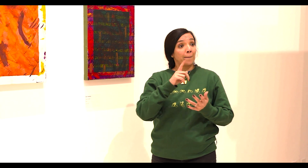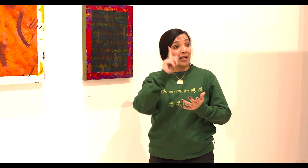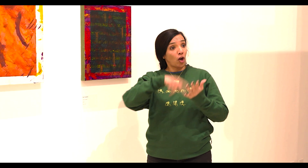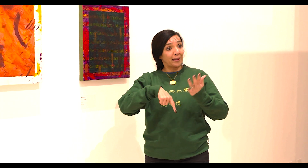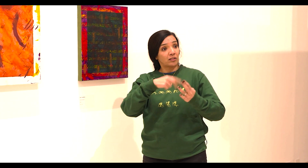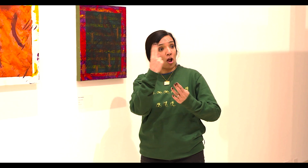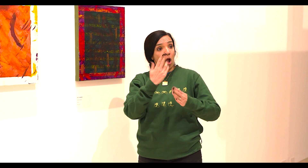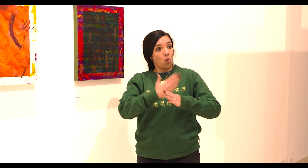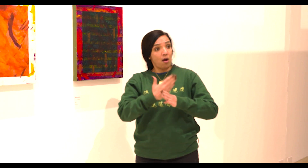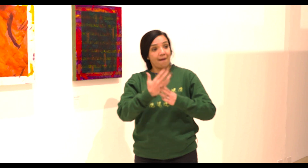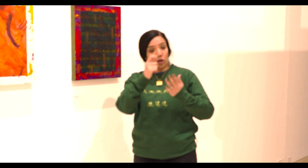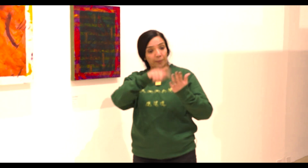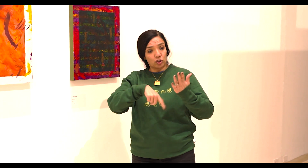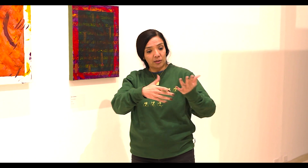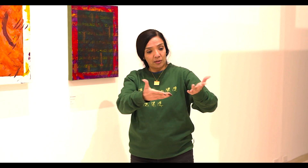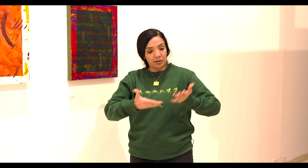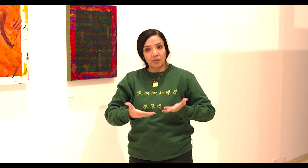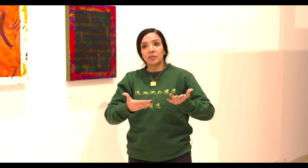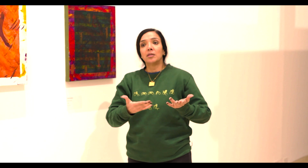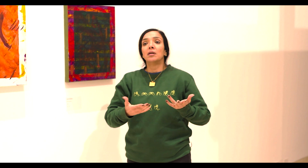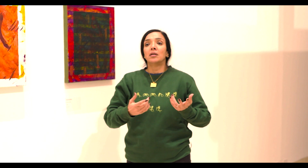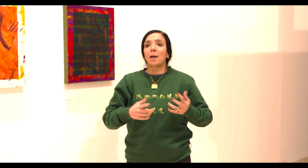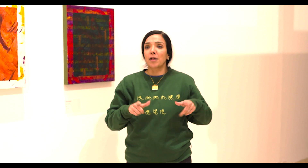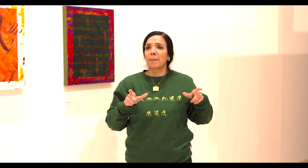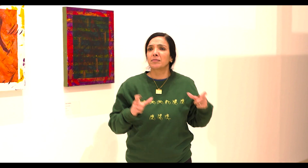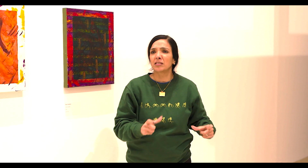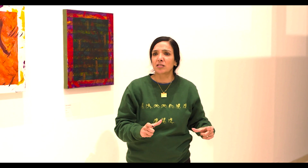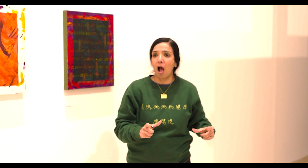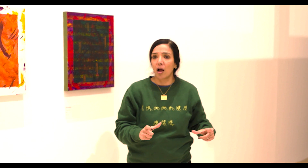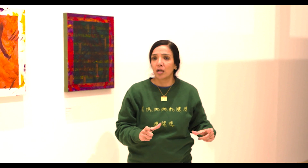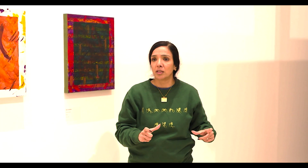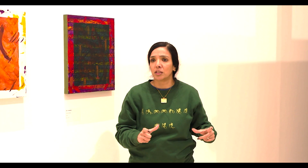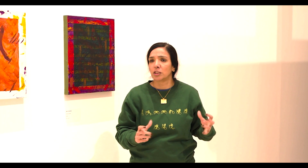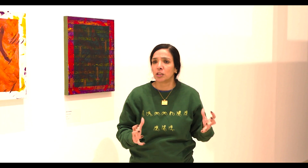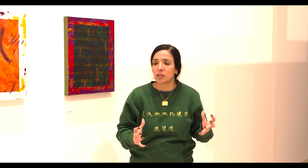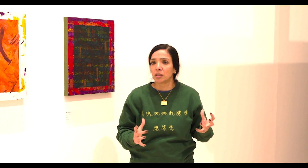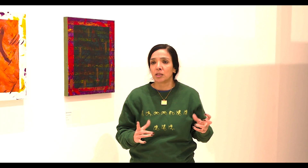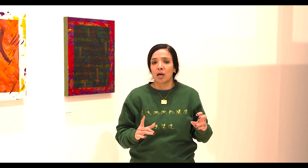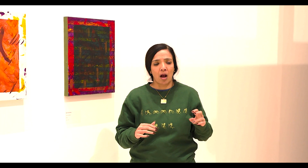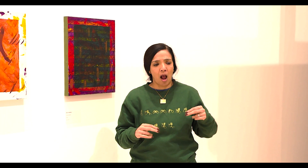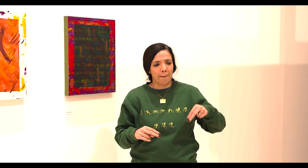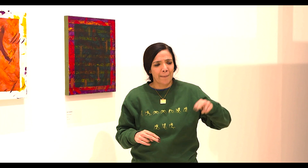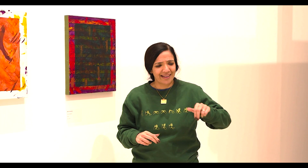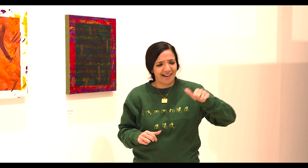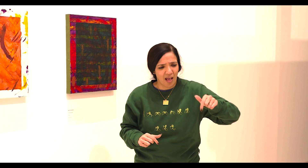I was commissioned to do this artwork, and when I received the commission, I was stuck, and sometimes that happens.